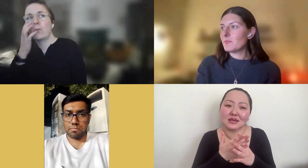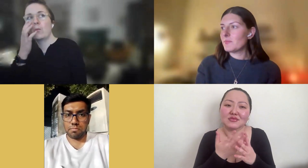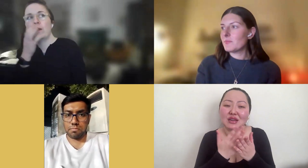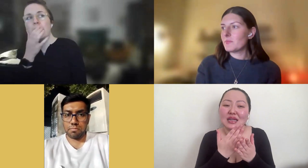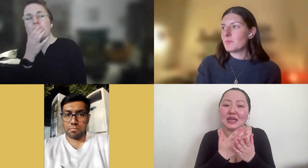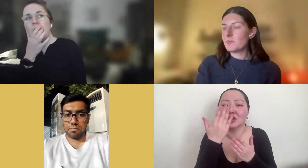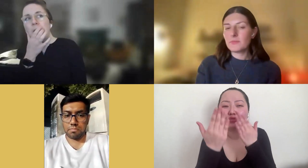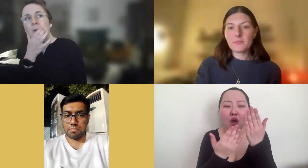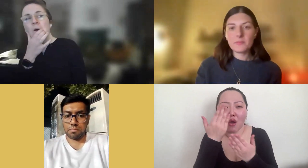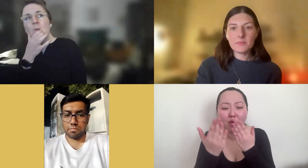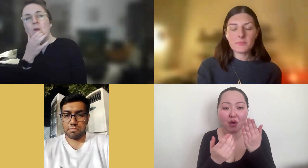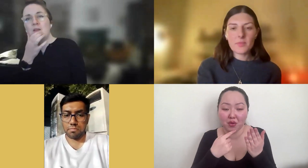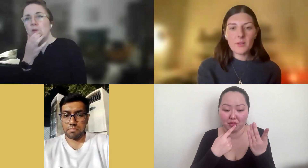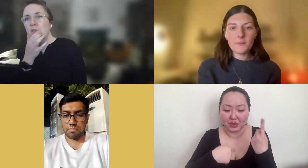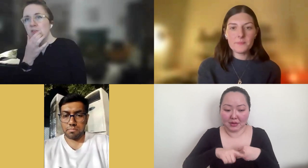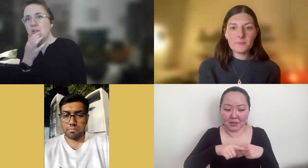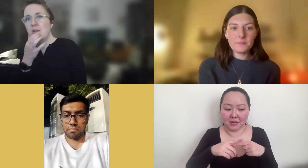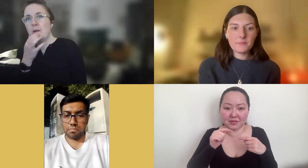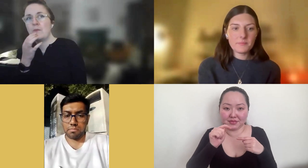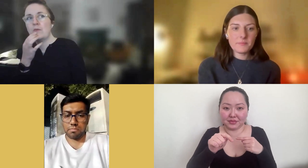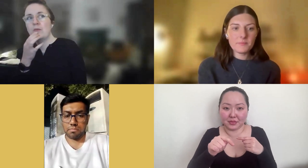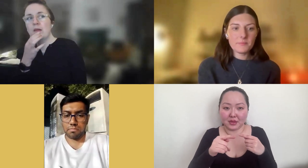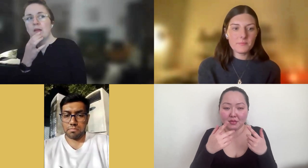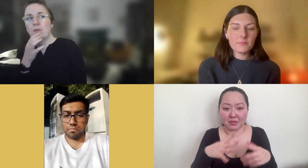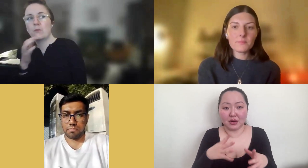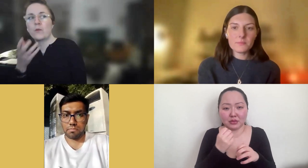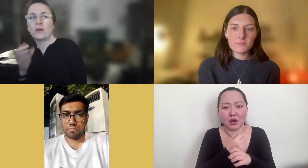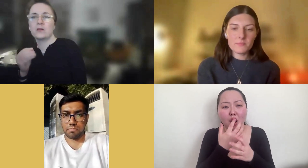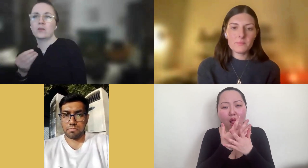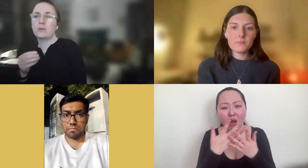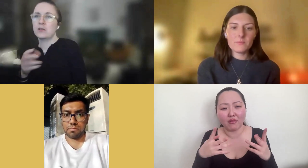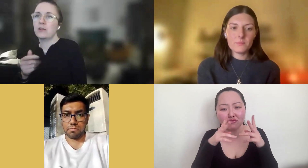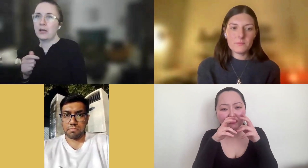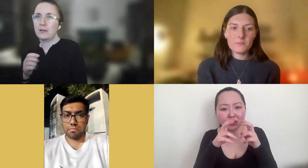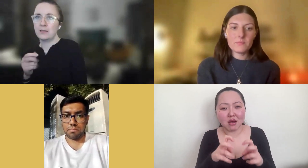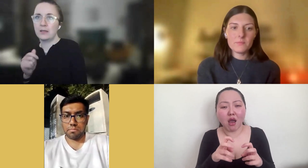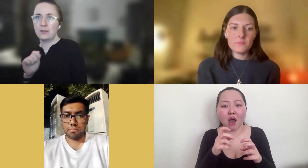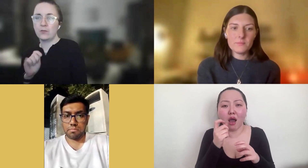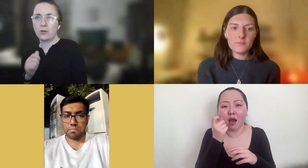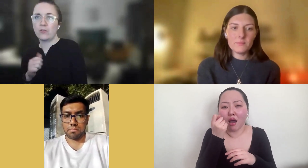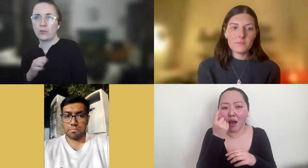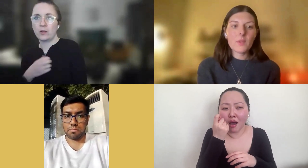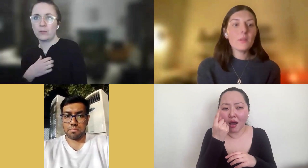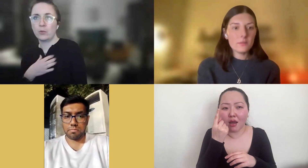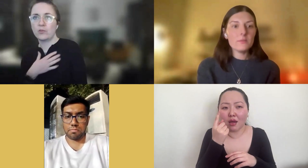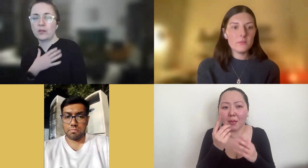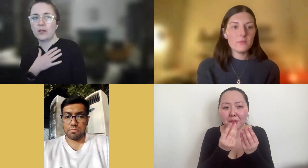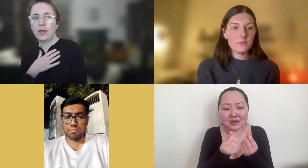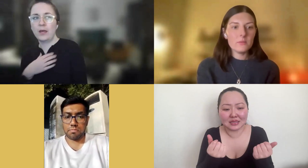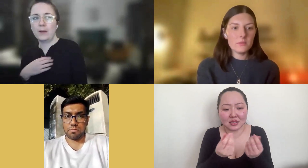that we did some research in terms of what the idea of materiality for us is very important.